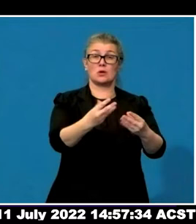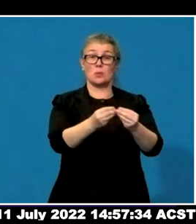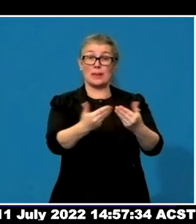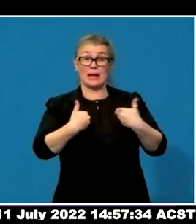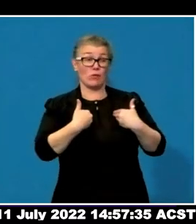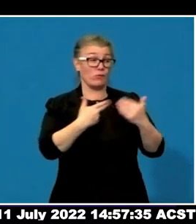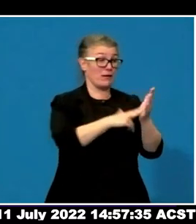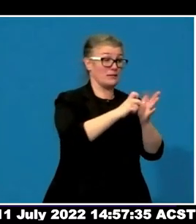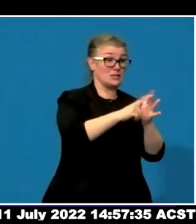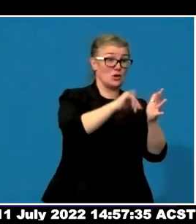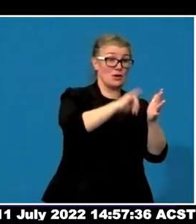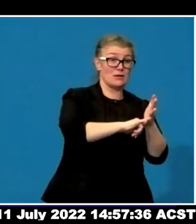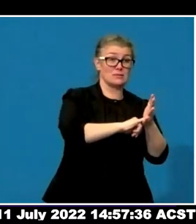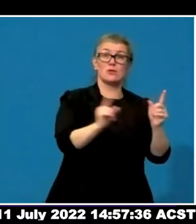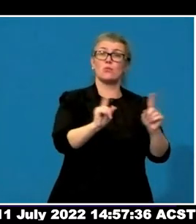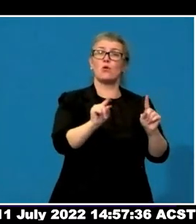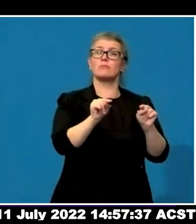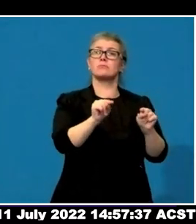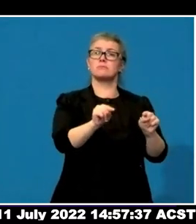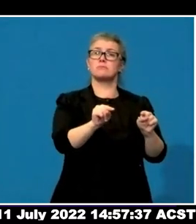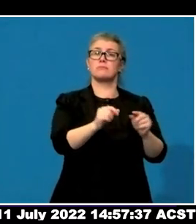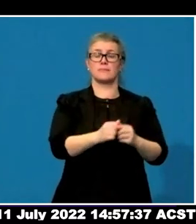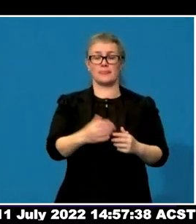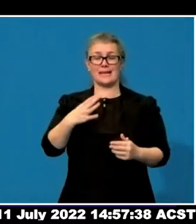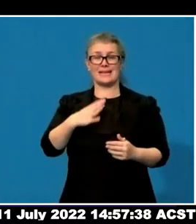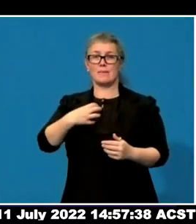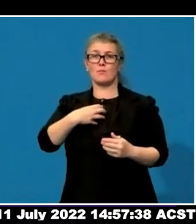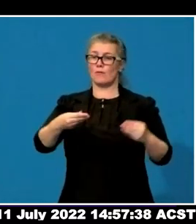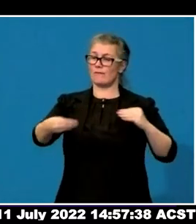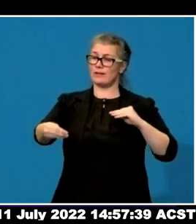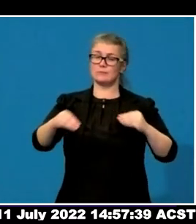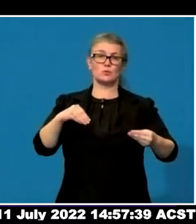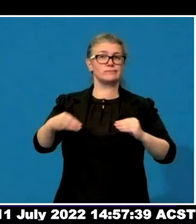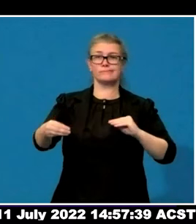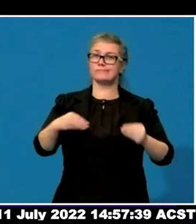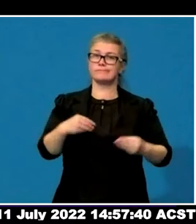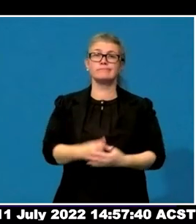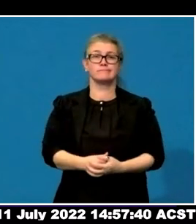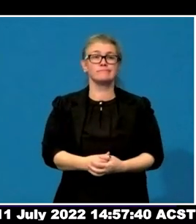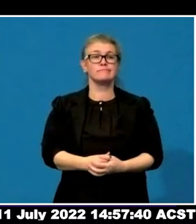There needs to be a greater level of flexibility around the use of the funding to